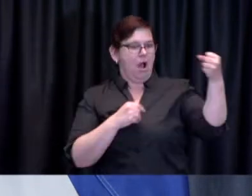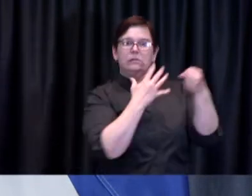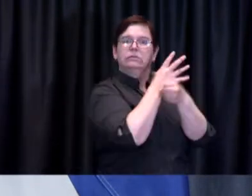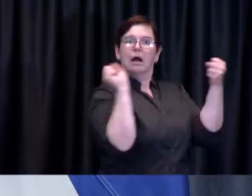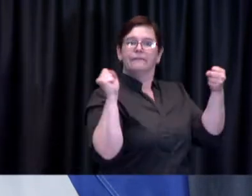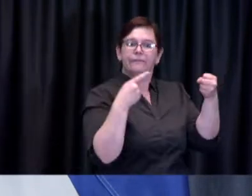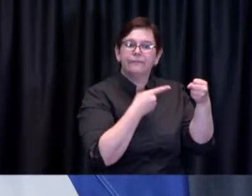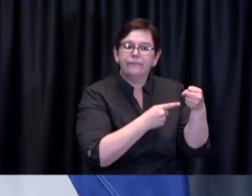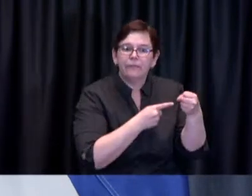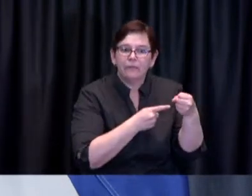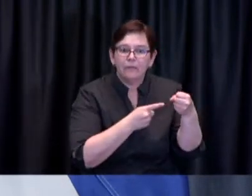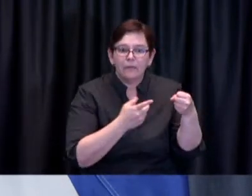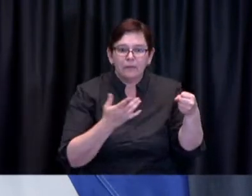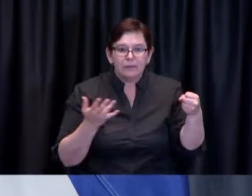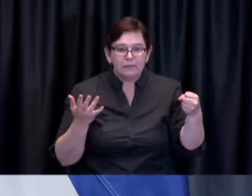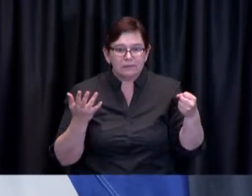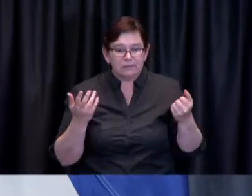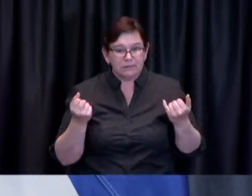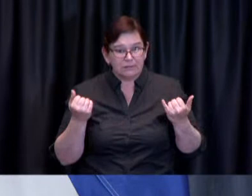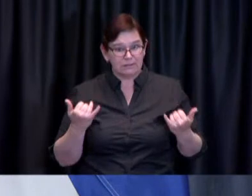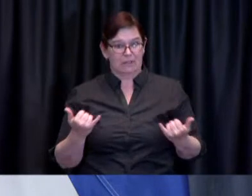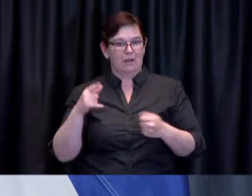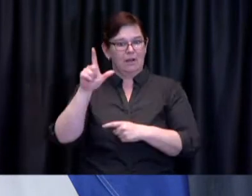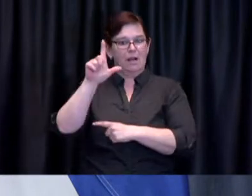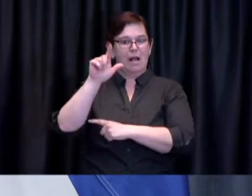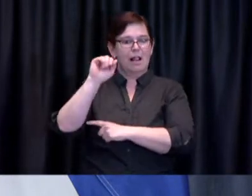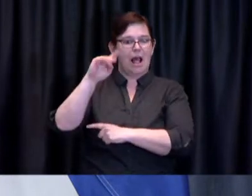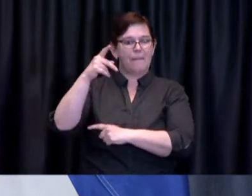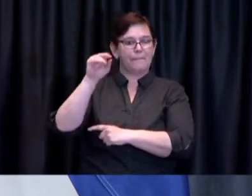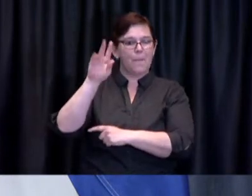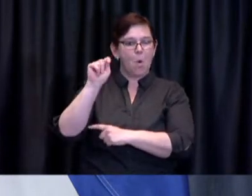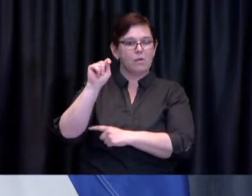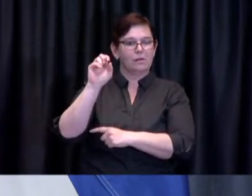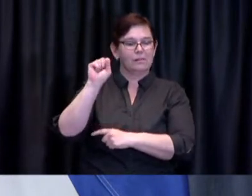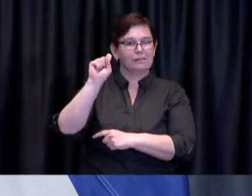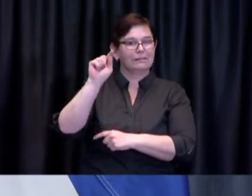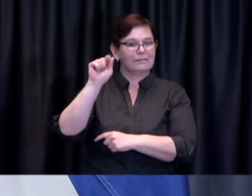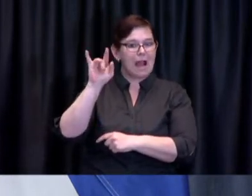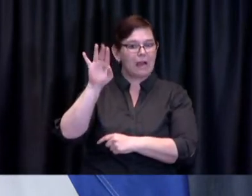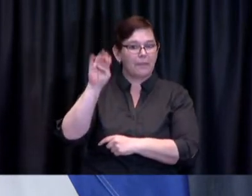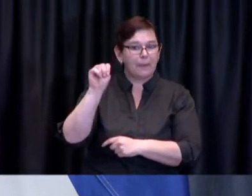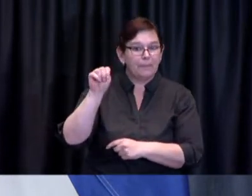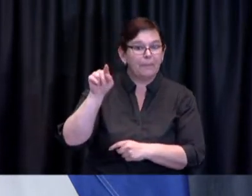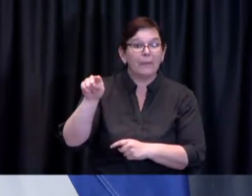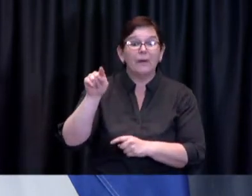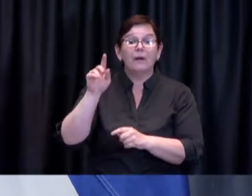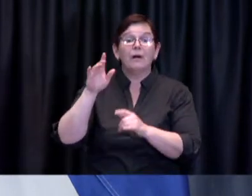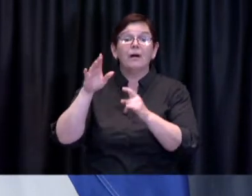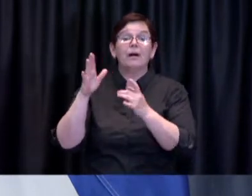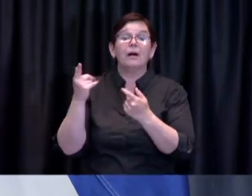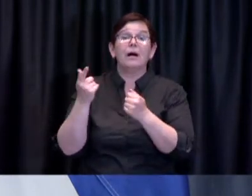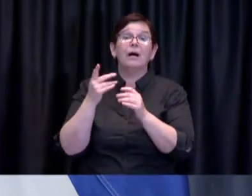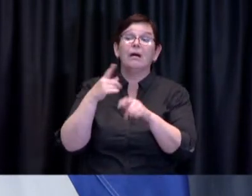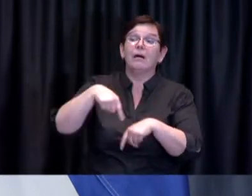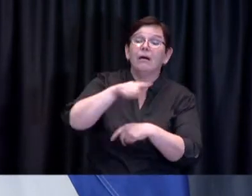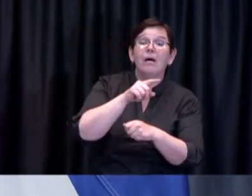Lanport Stadium the street outreach workers have visited that encampment 107 times in 2021